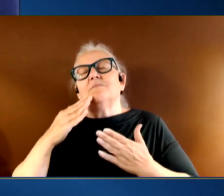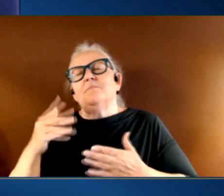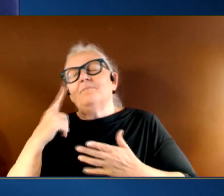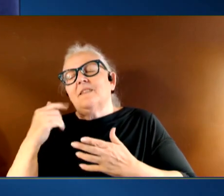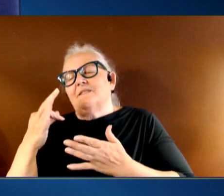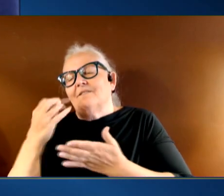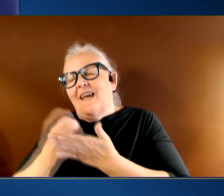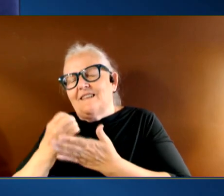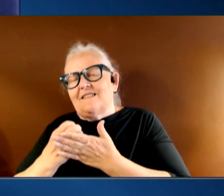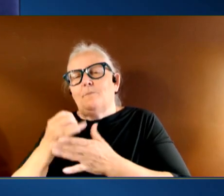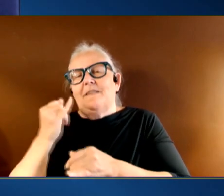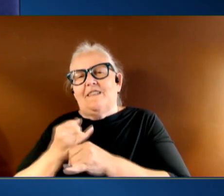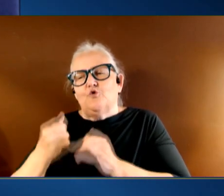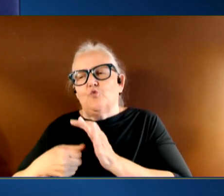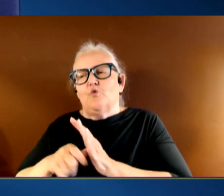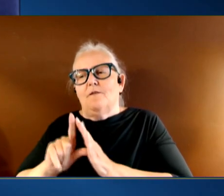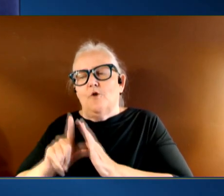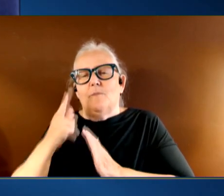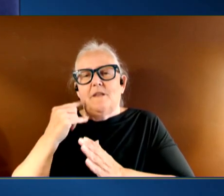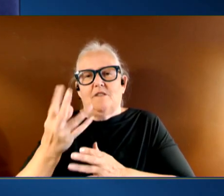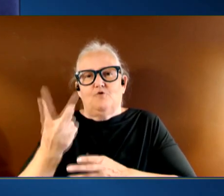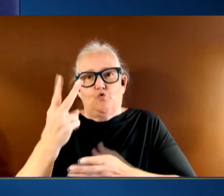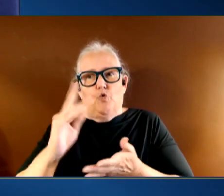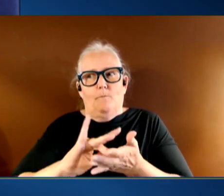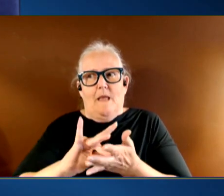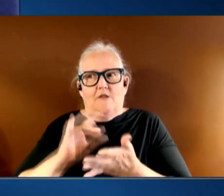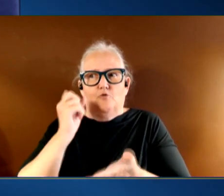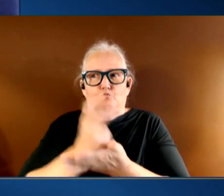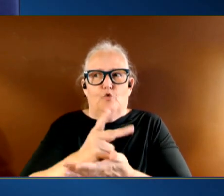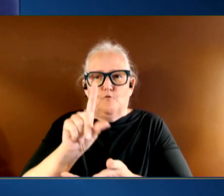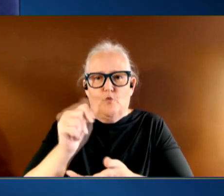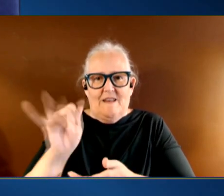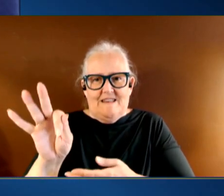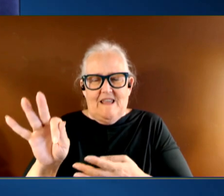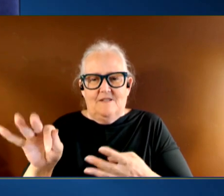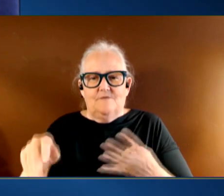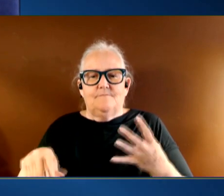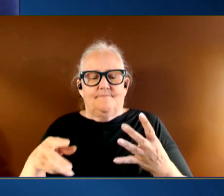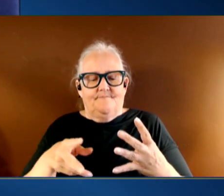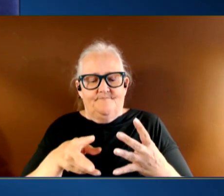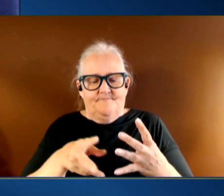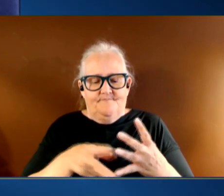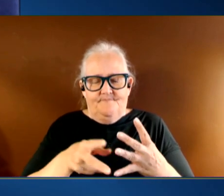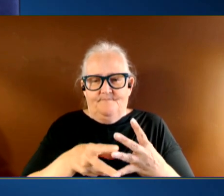because of those two drugs that were approved in 2019 the Adakveo and the Oxbryta. But what